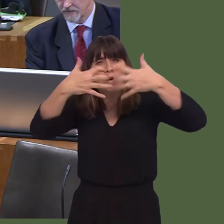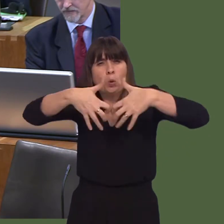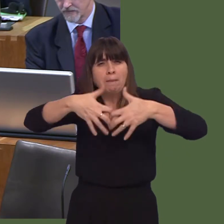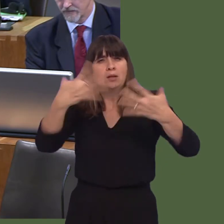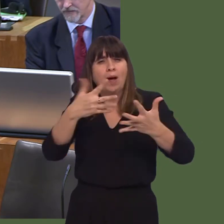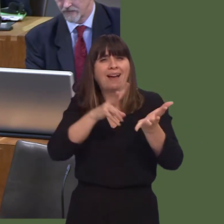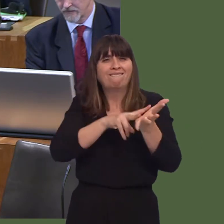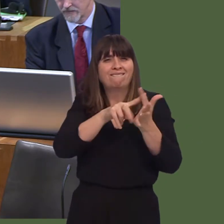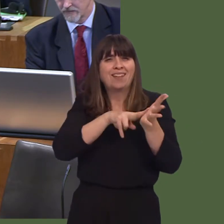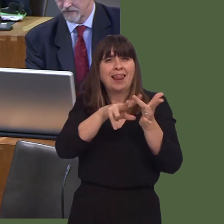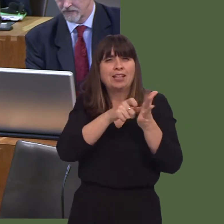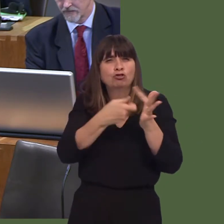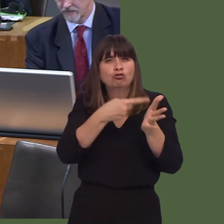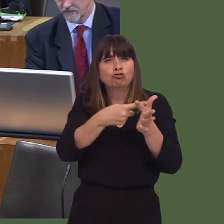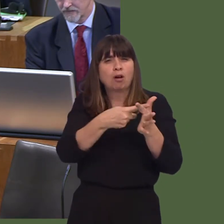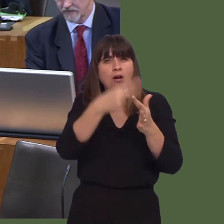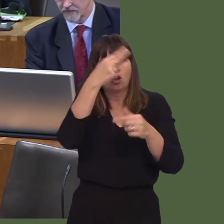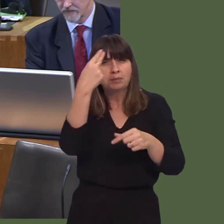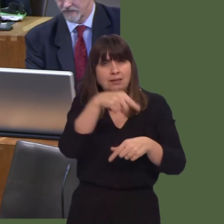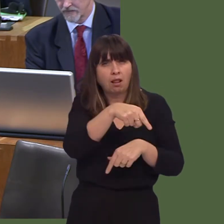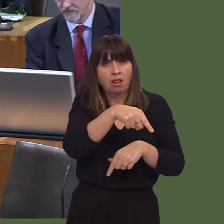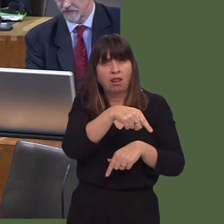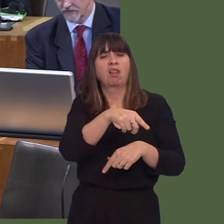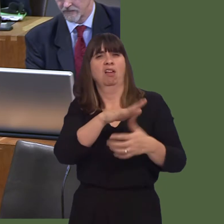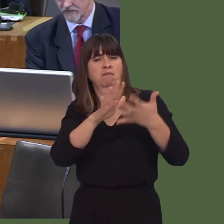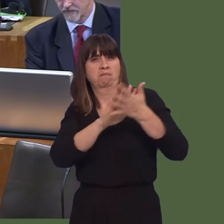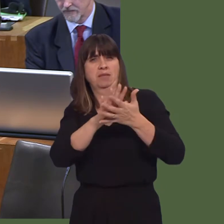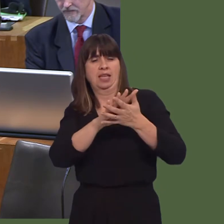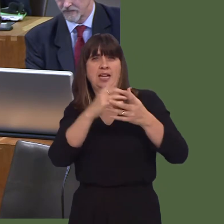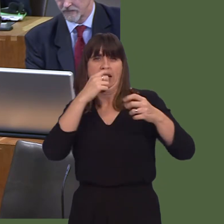at the Velindre Cancer Centre so that patients can access the advanced radiotherapy technique in Wales.